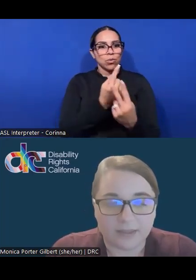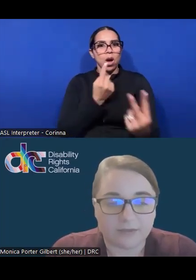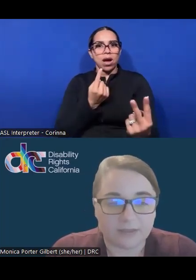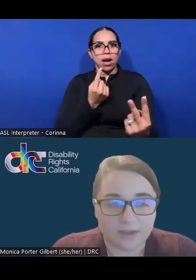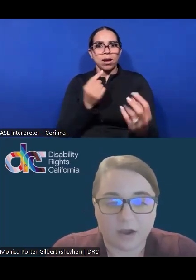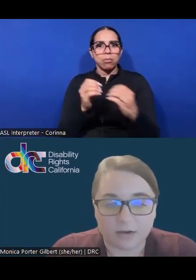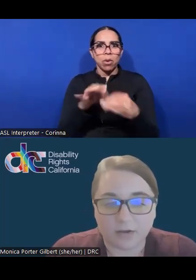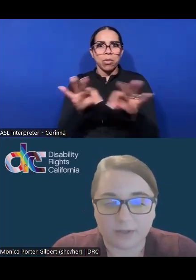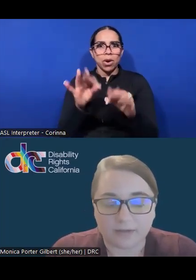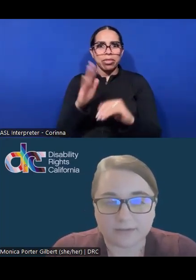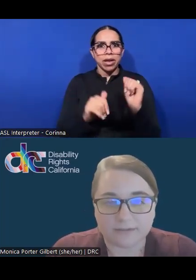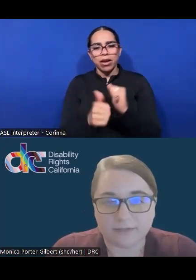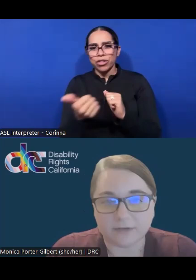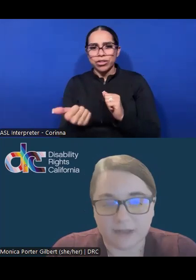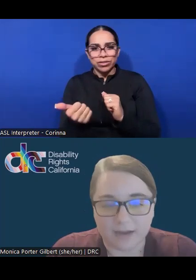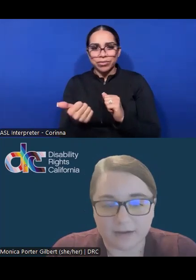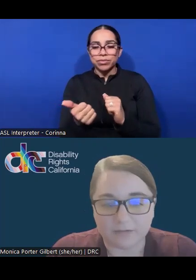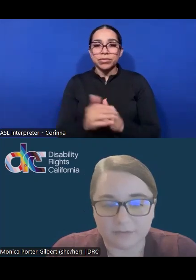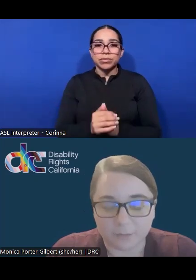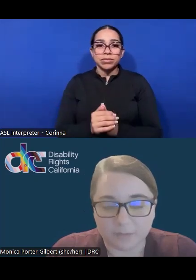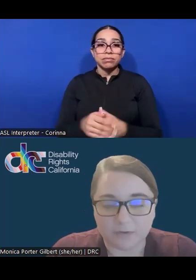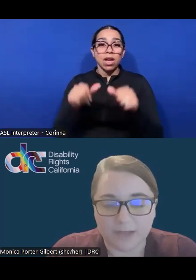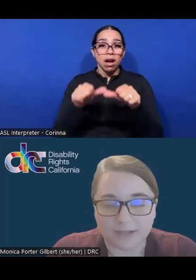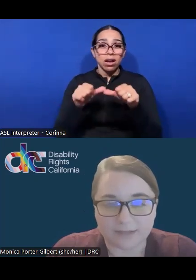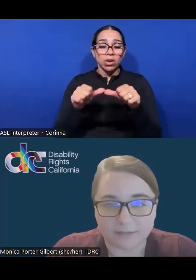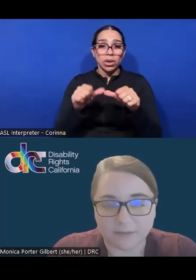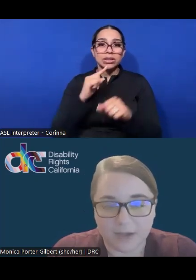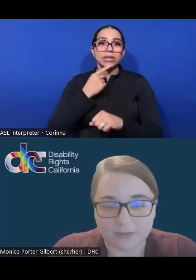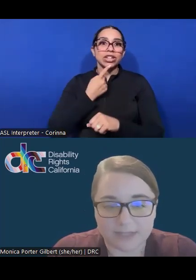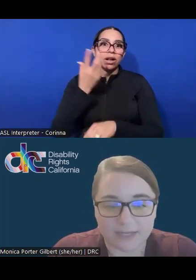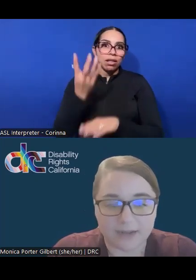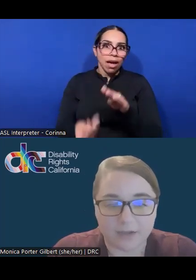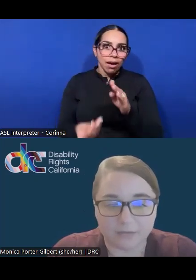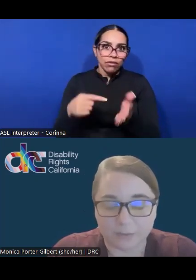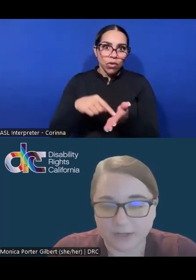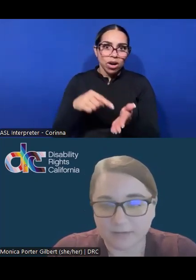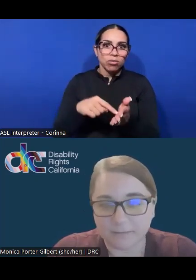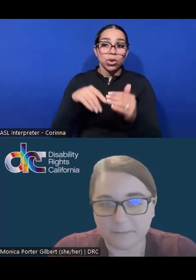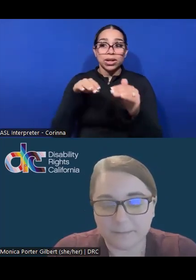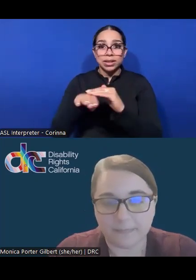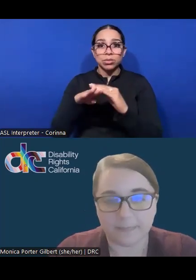Given the ongoing severe lack of affordable, accessible housing in California,